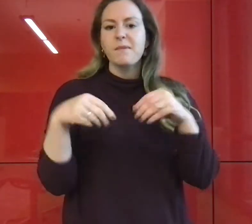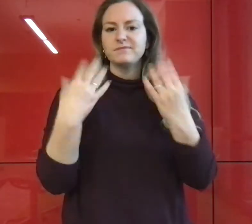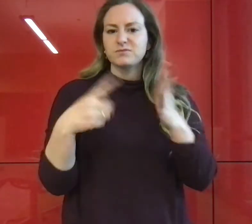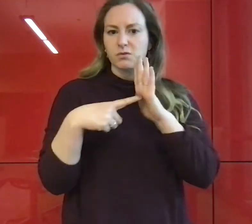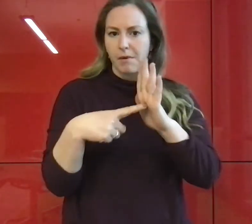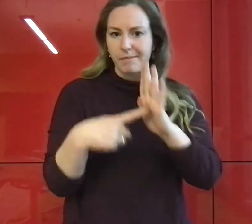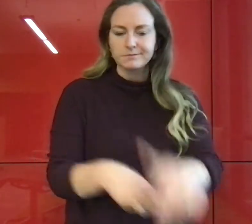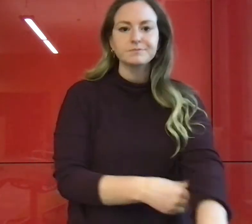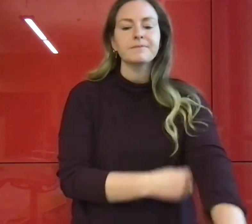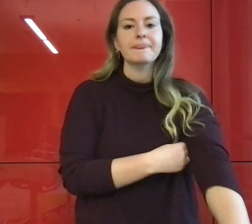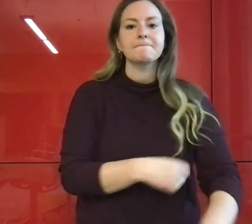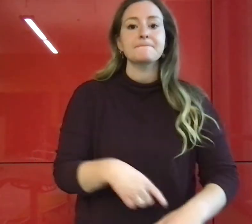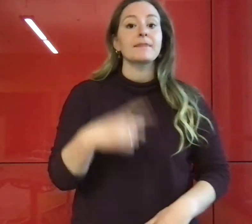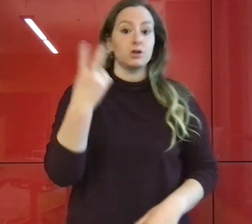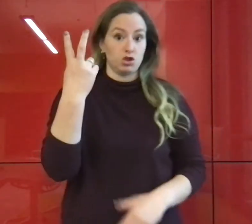Here's a demonstration using two hands when signing.